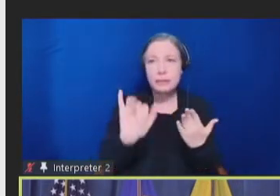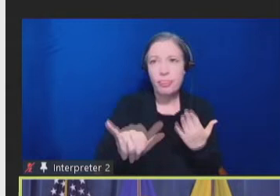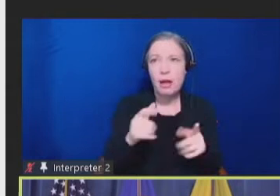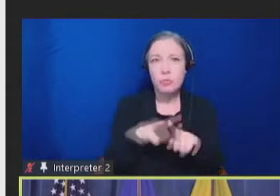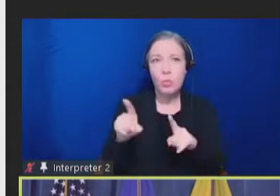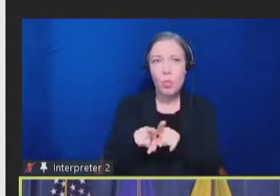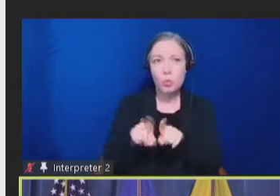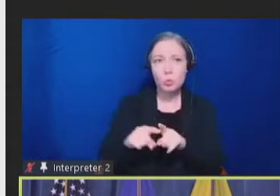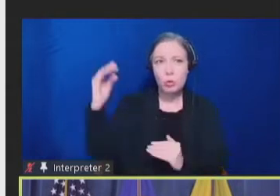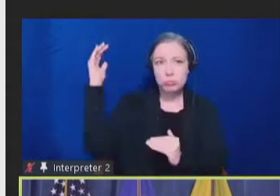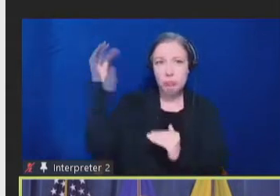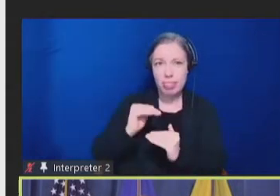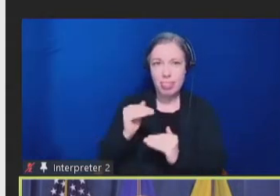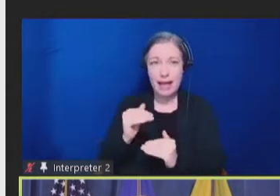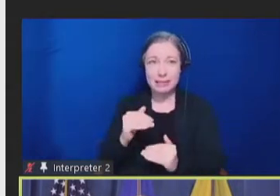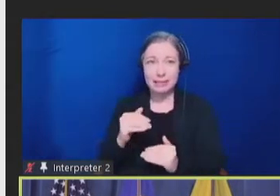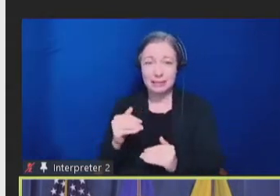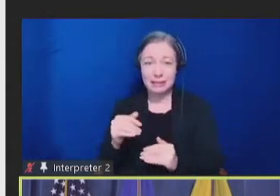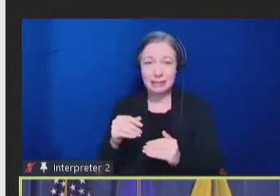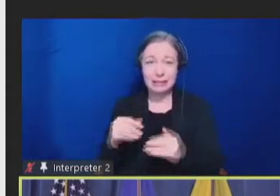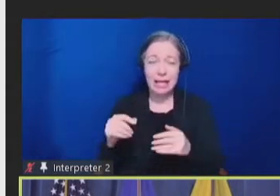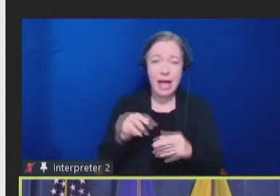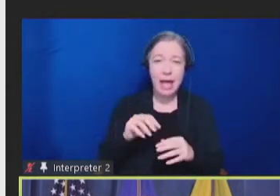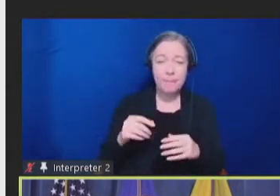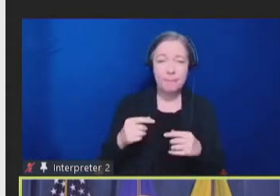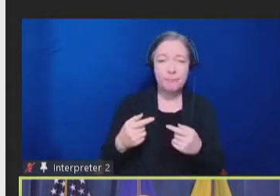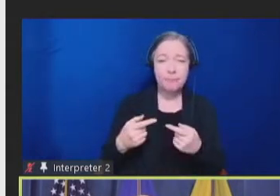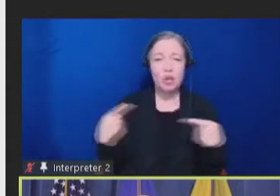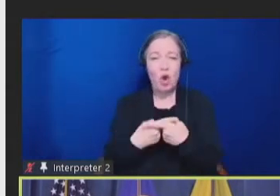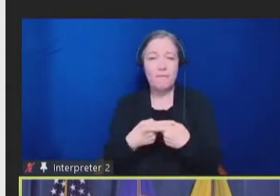components needed for a strong safety system.